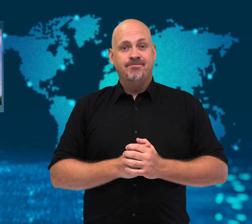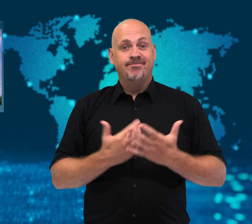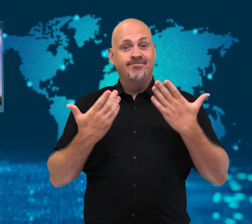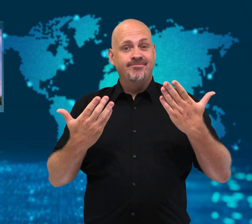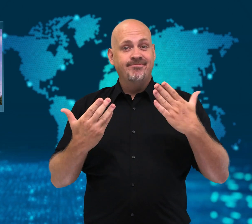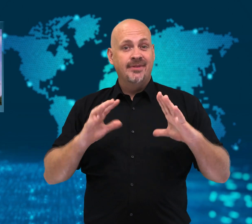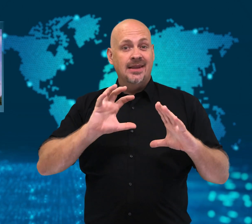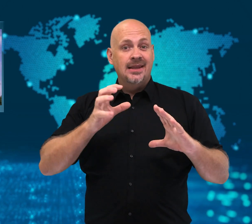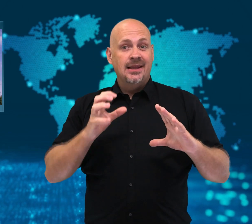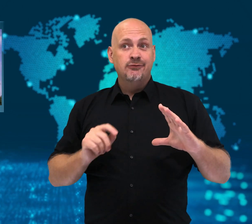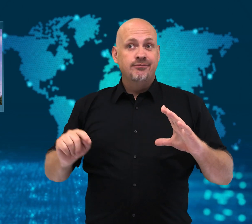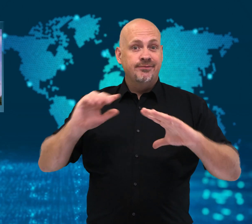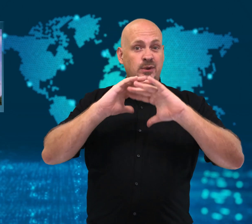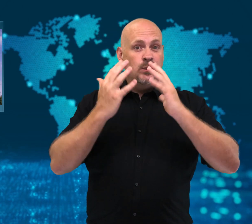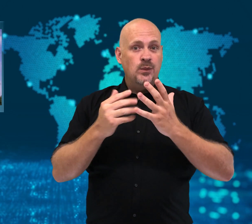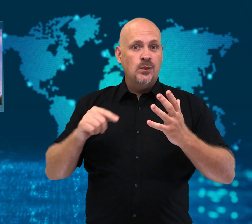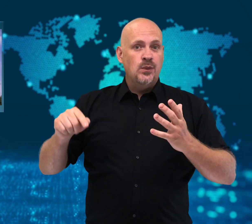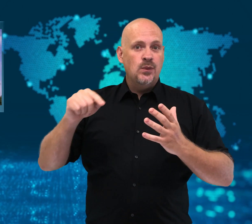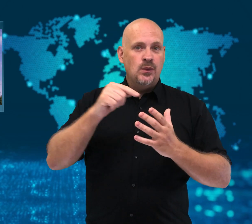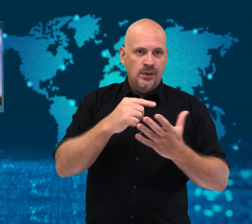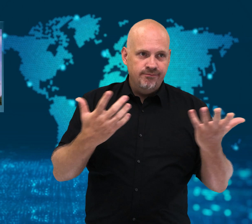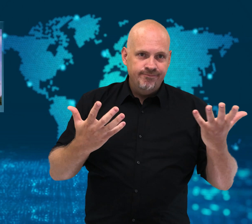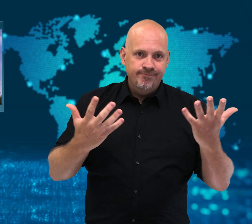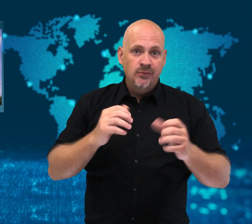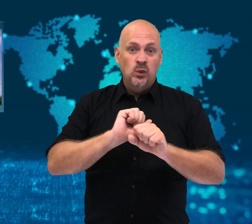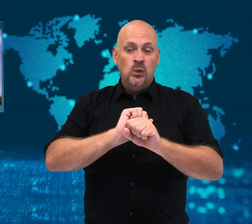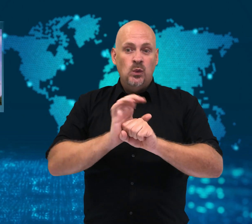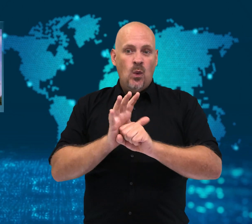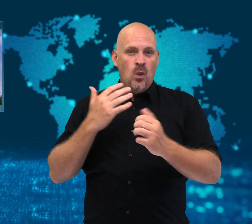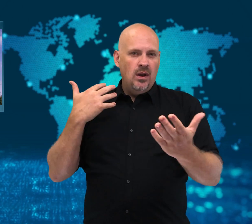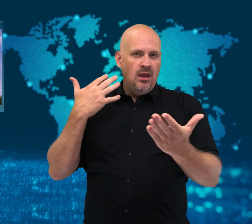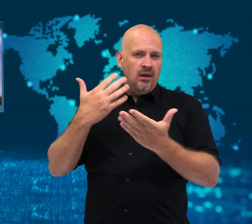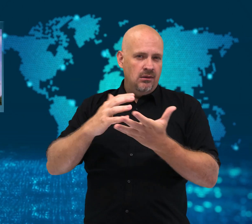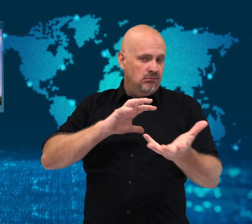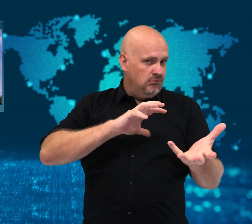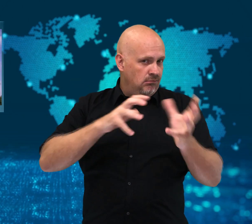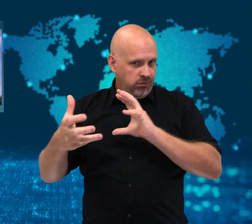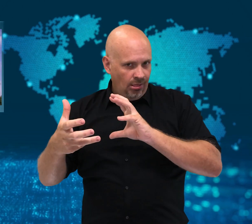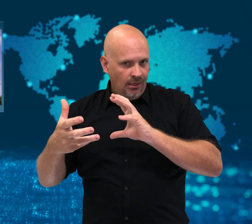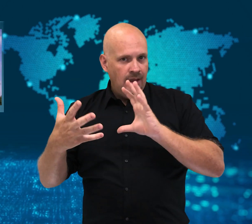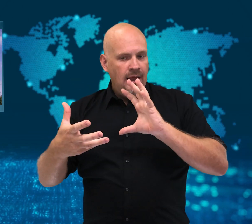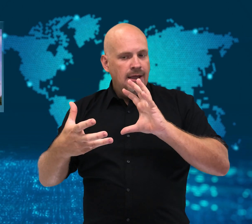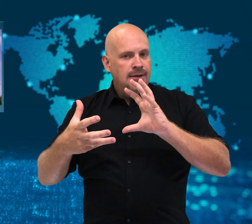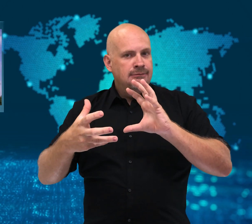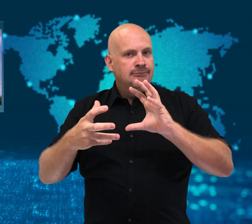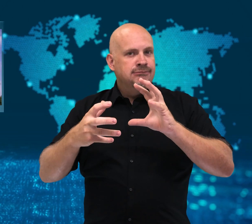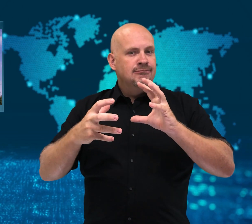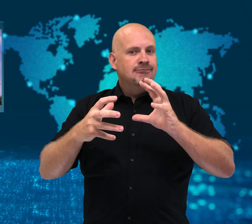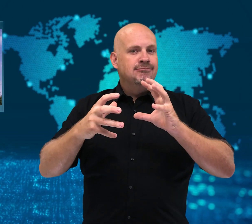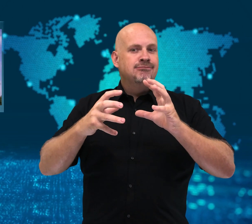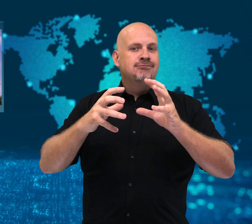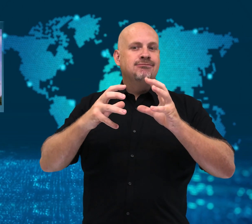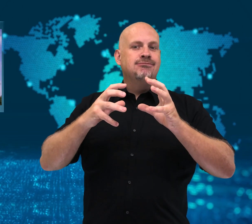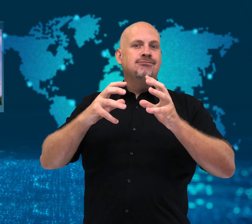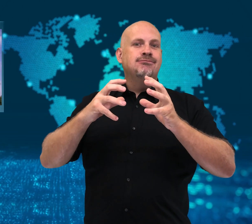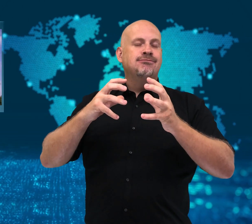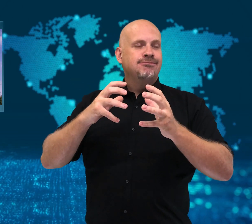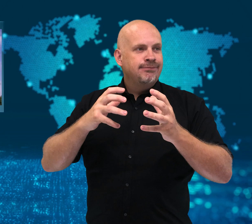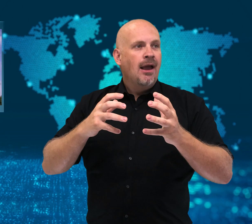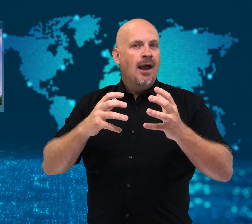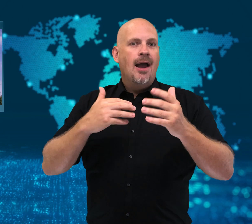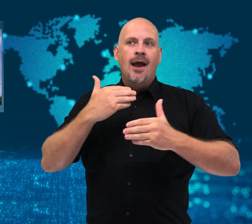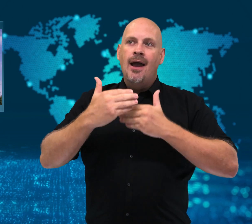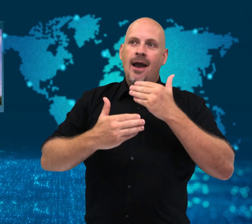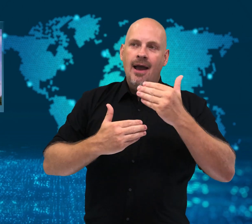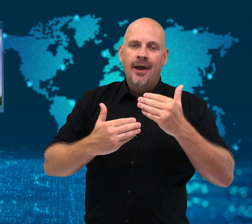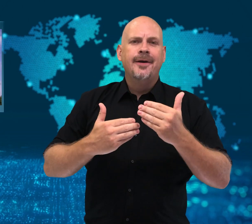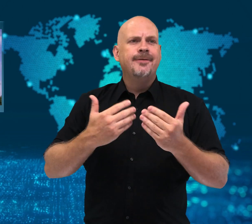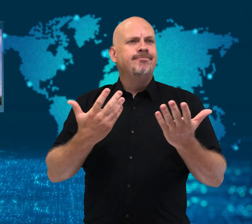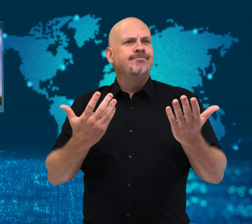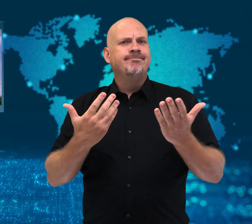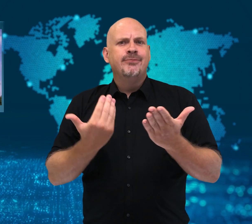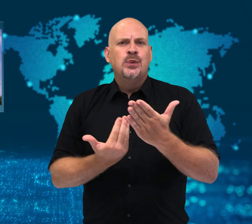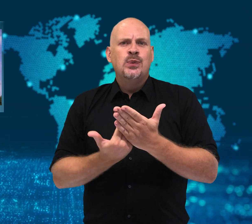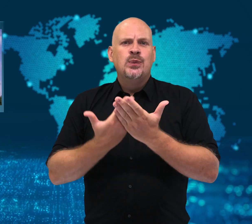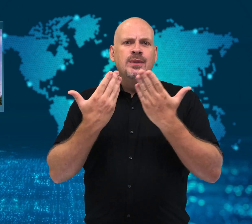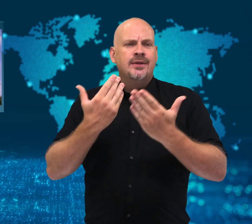As countries try to come back from the impact of COVID-19,